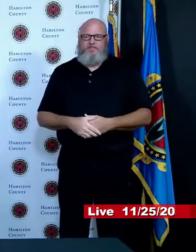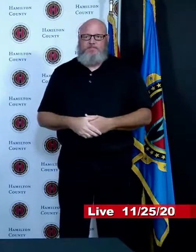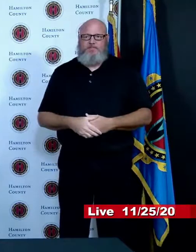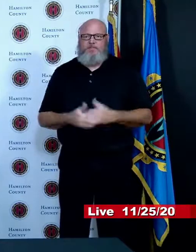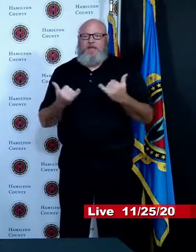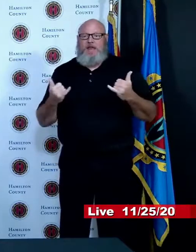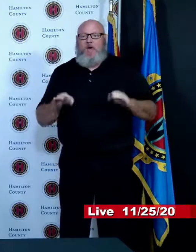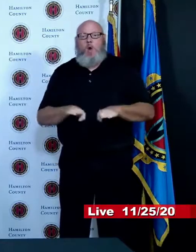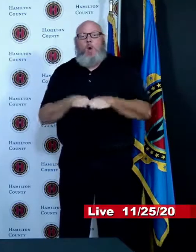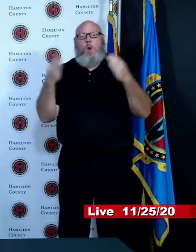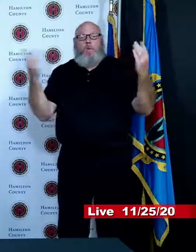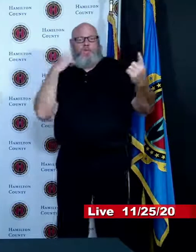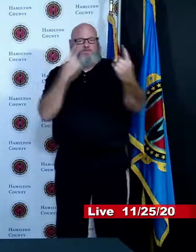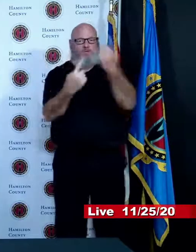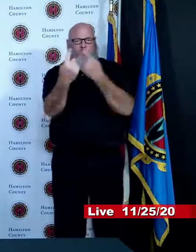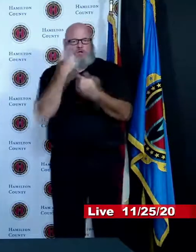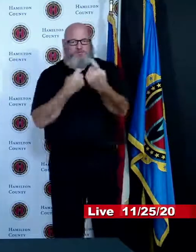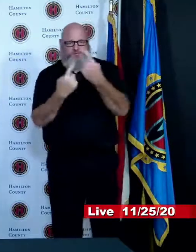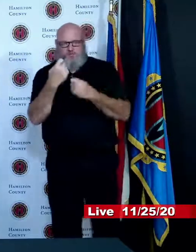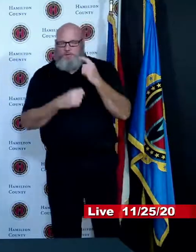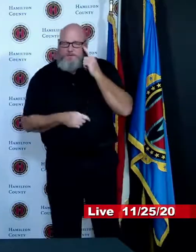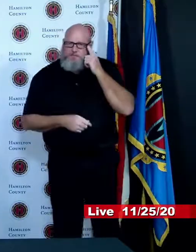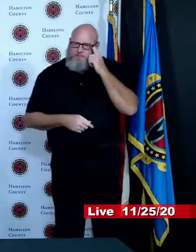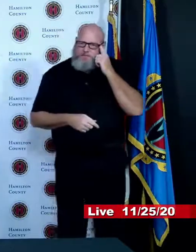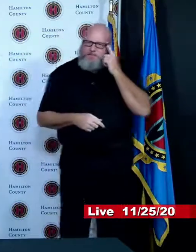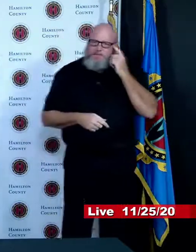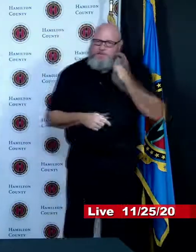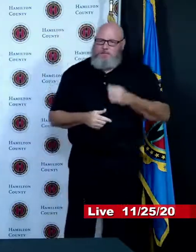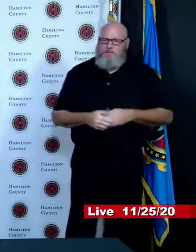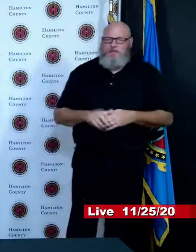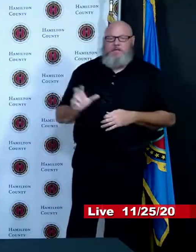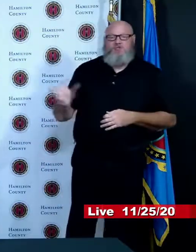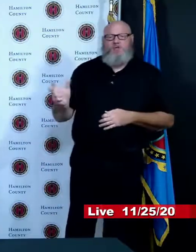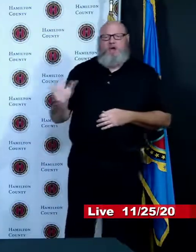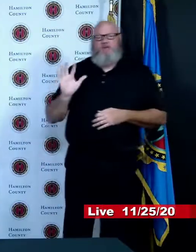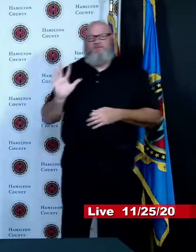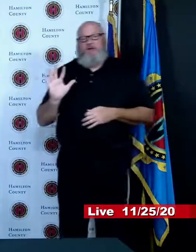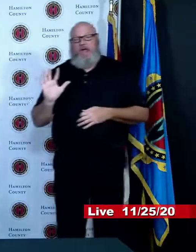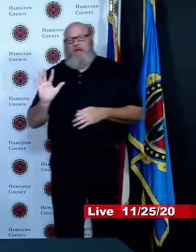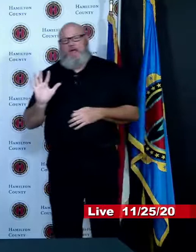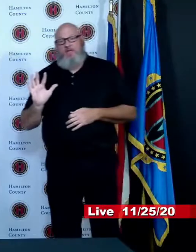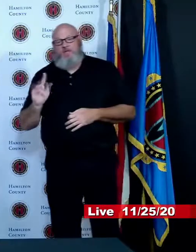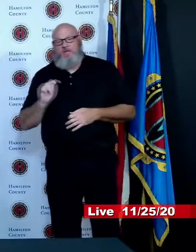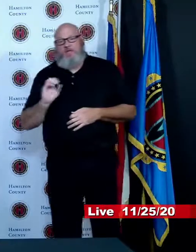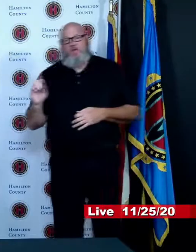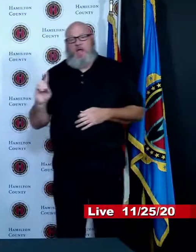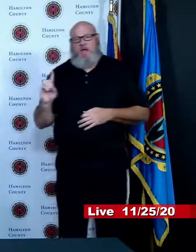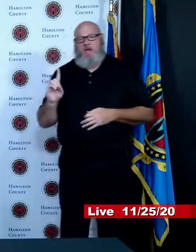Dykes with Channel 5 is up first he has questions for Dr Rich and for Commissioner Greg Kesterman